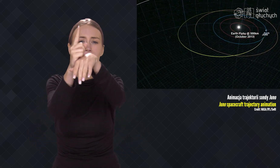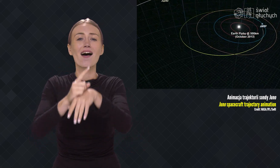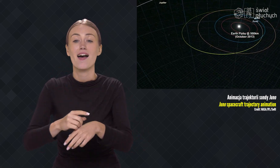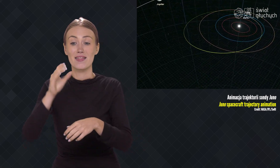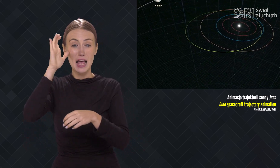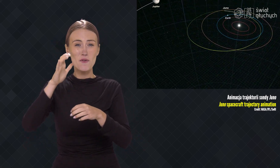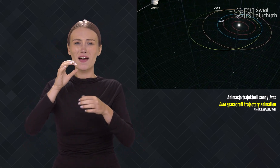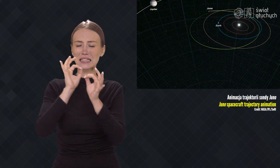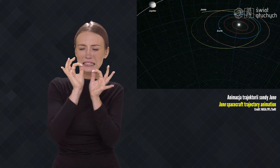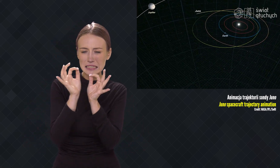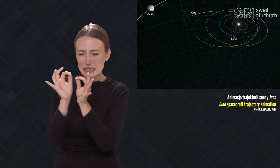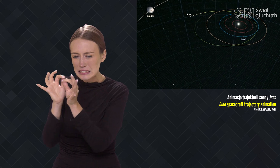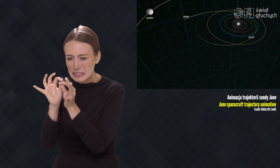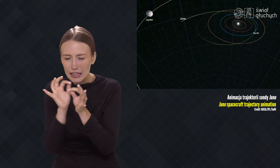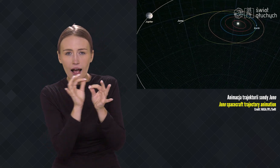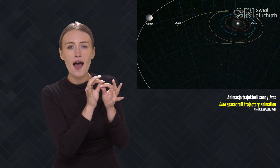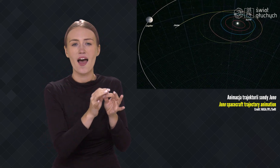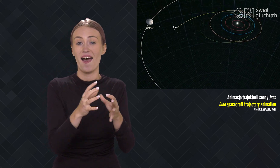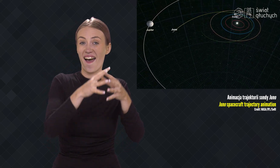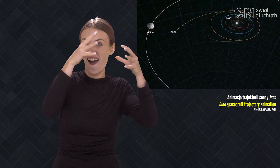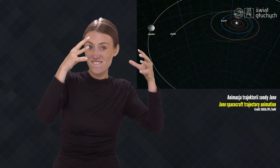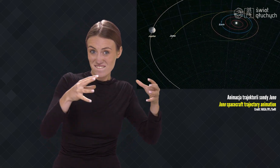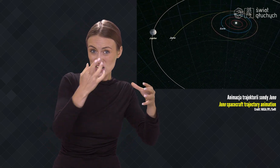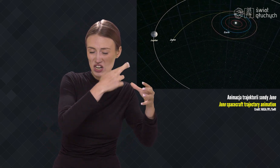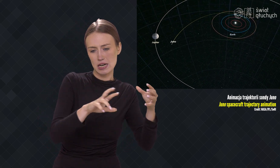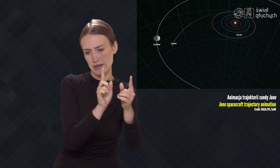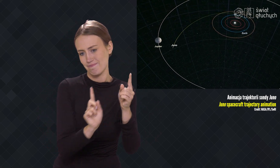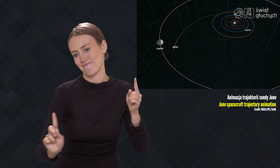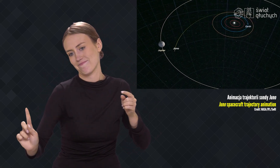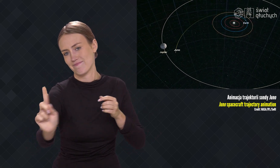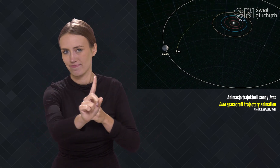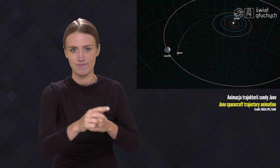Scientists calculate the trajectories precisely to avoid larger objects. 62 00:03:28,775 --> 00:03:30,452 • Modern technology: